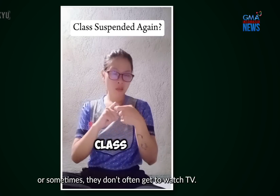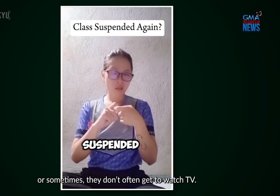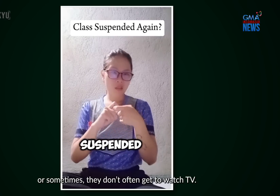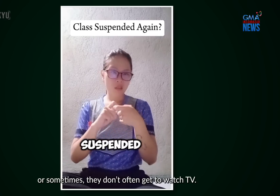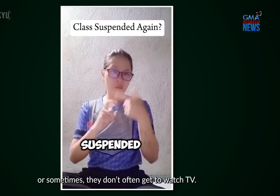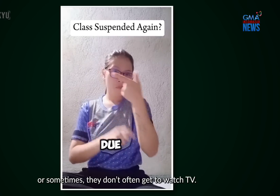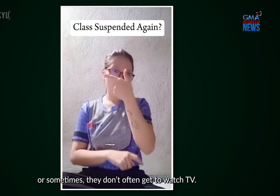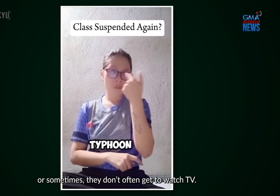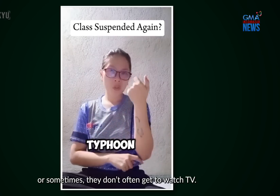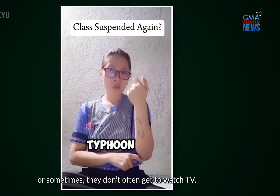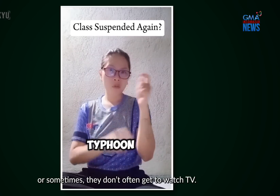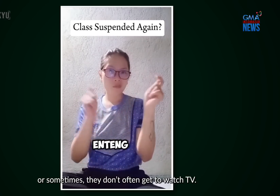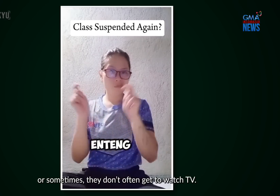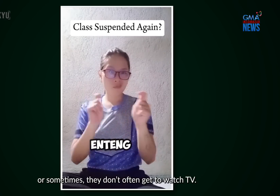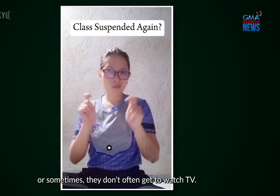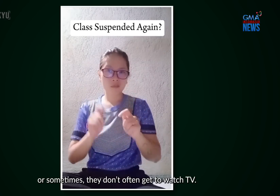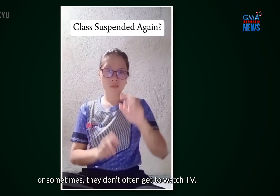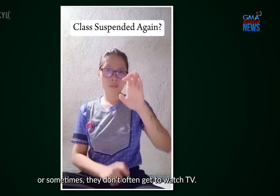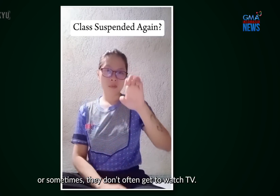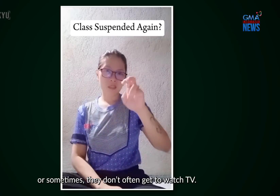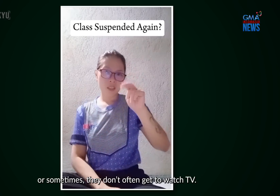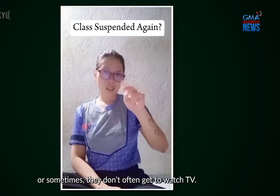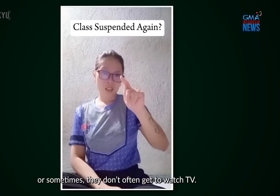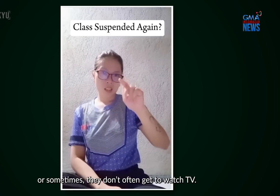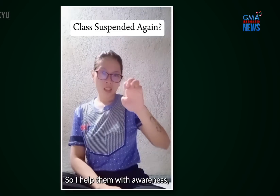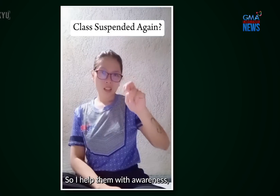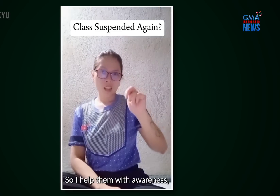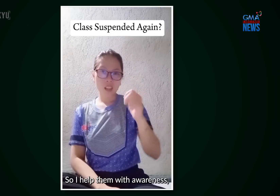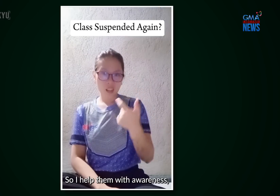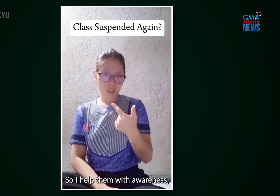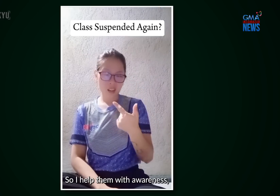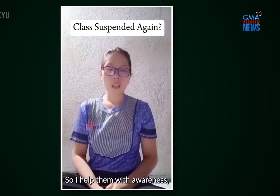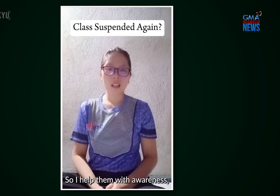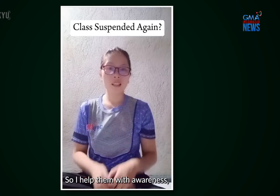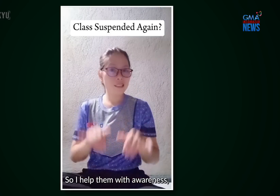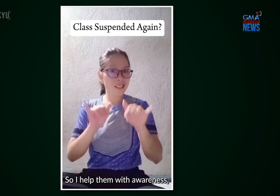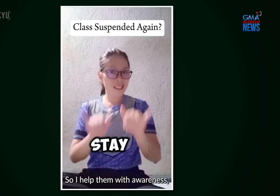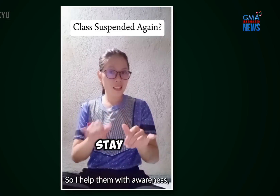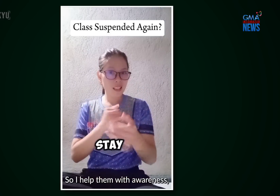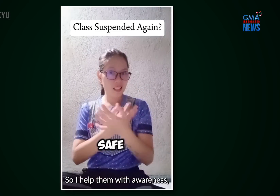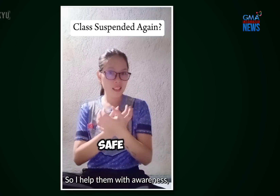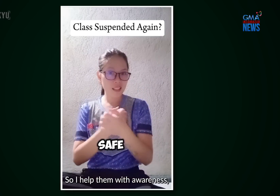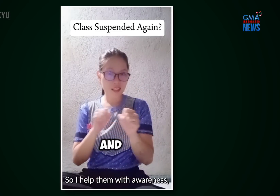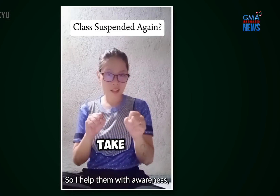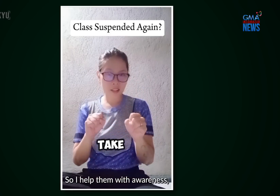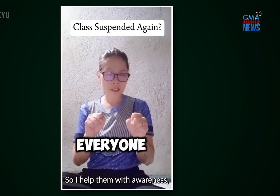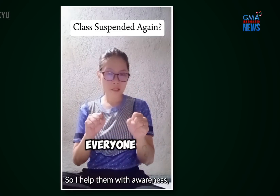the Deaf community needs this, because there are no announcements for them,